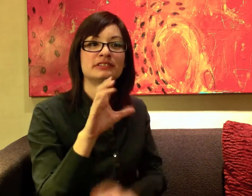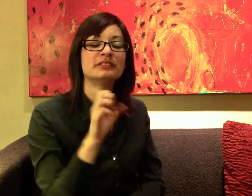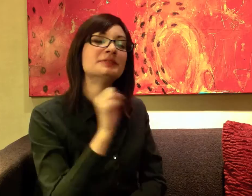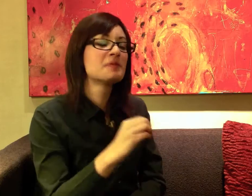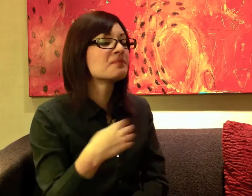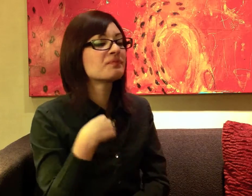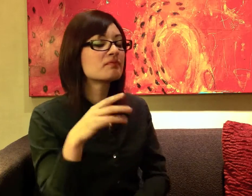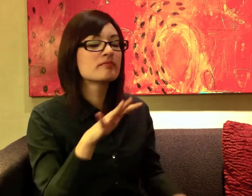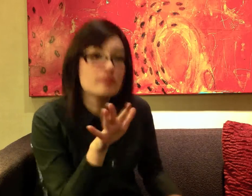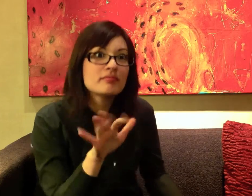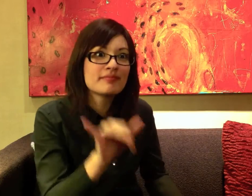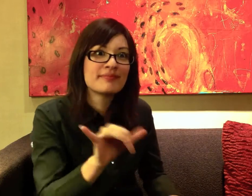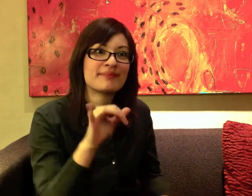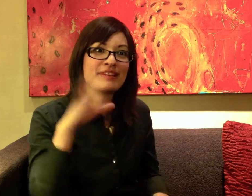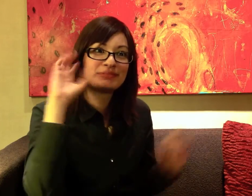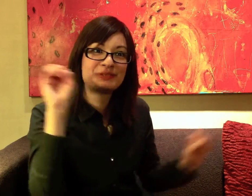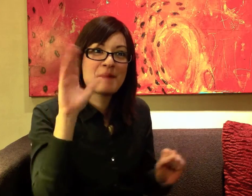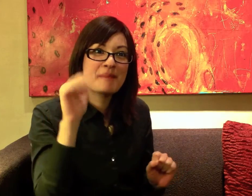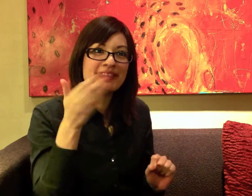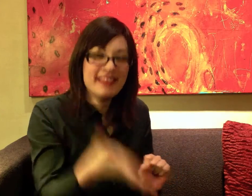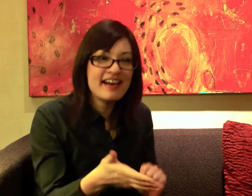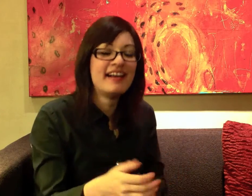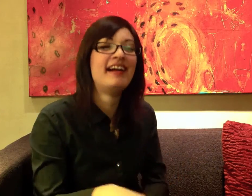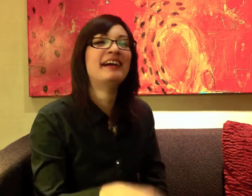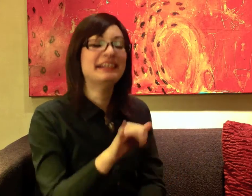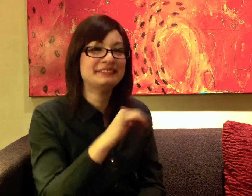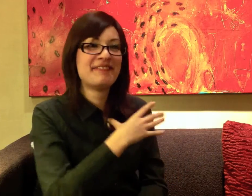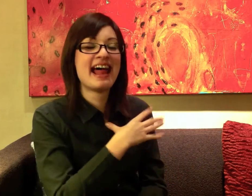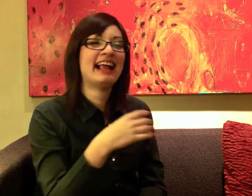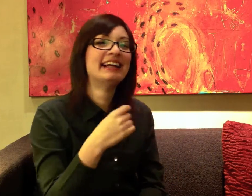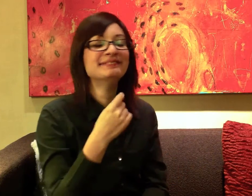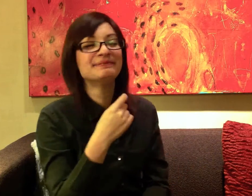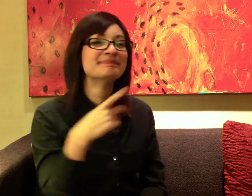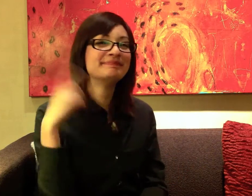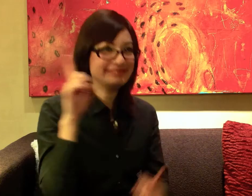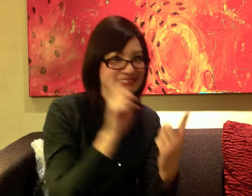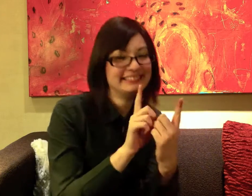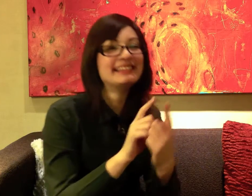I could not believe that he was actually here. So, I decided to come up to him.